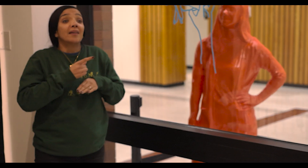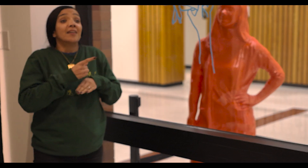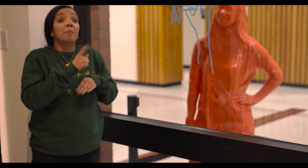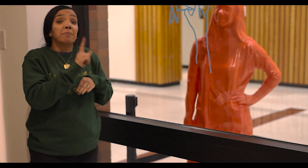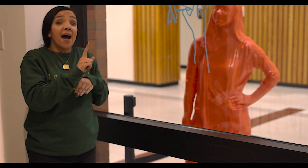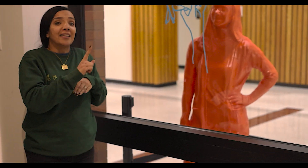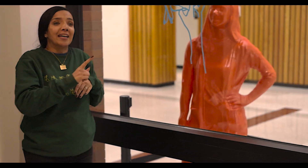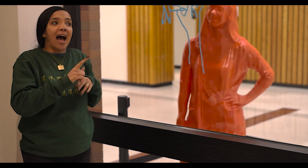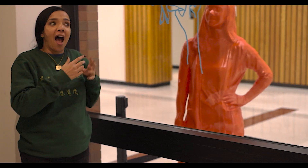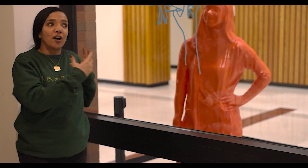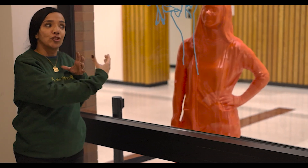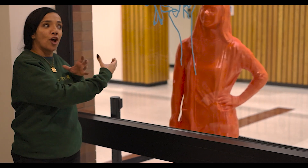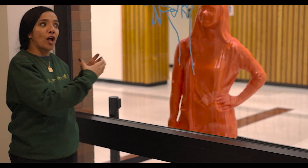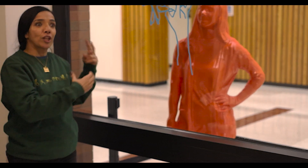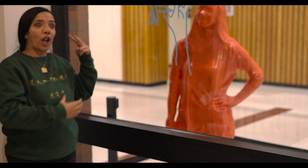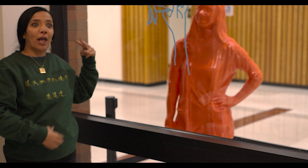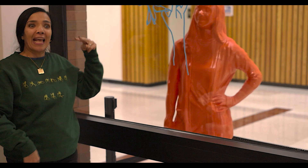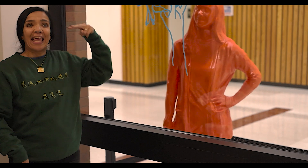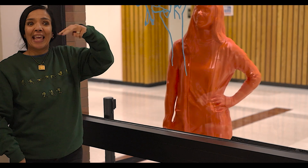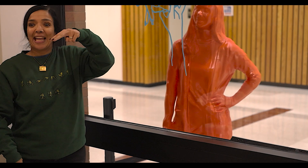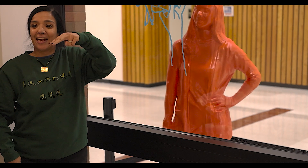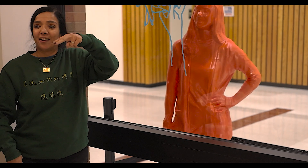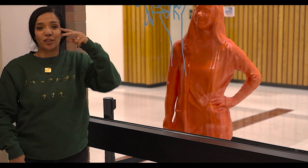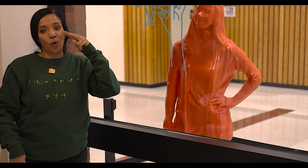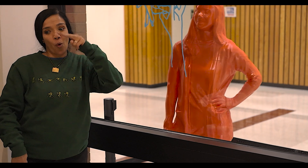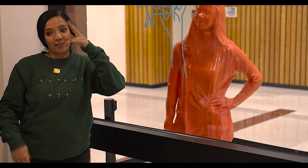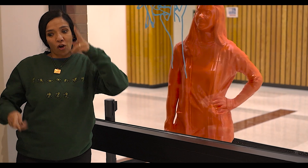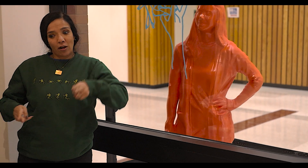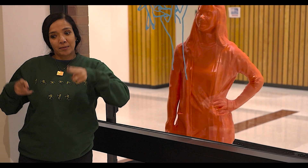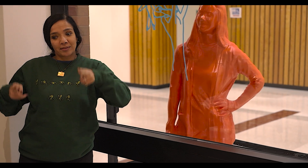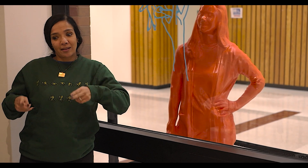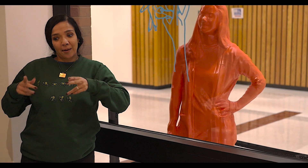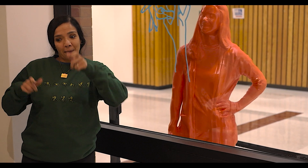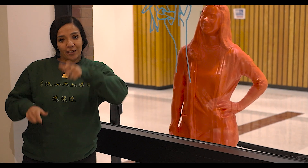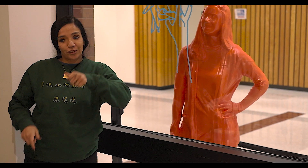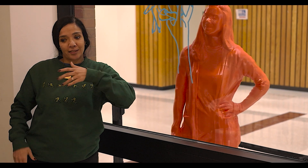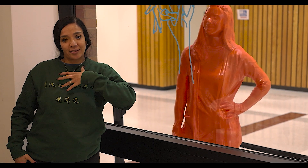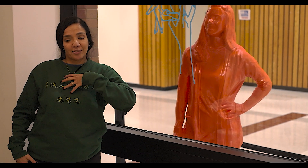it's not part of the installation, but I thought I would be creative and ask them to turn it around so you could see that